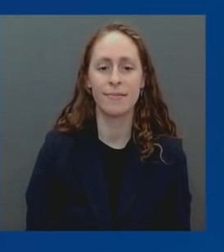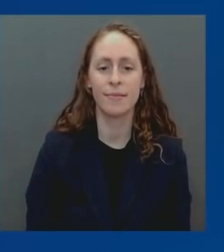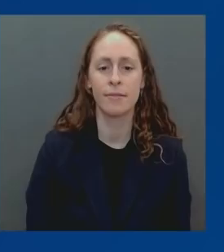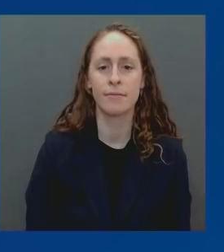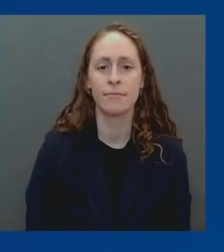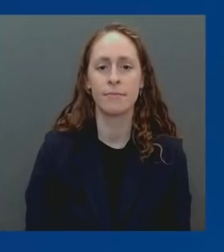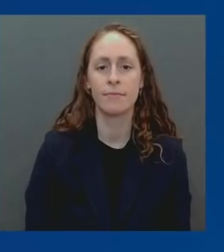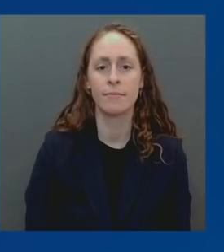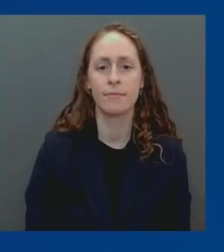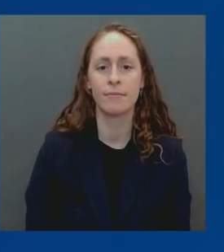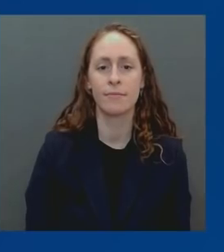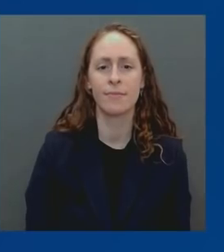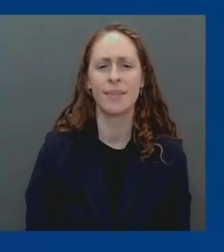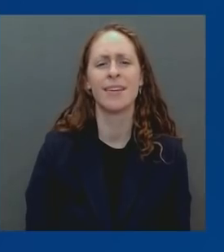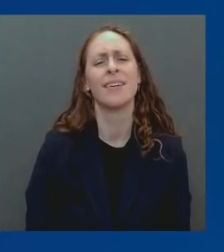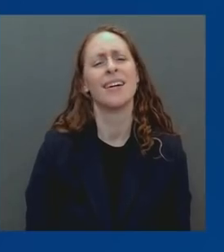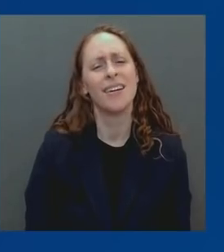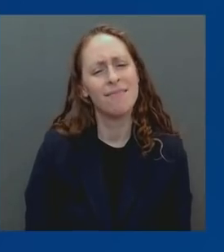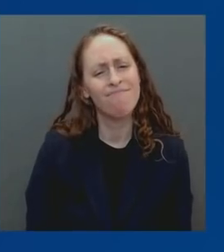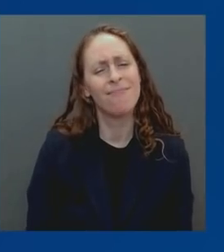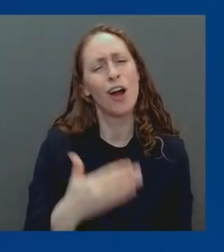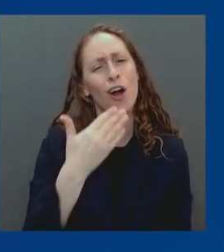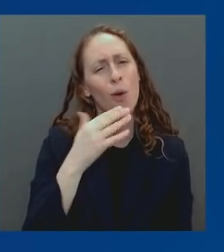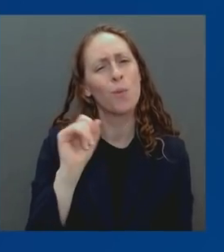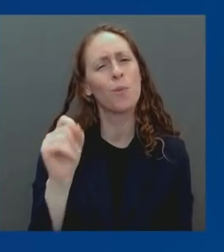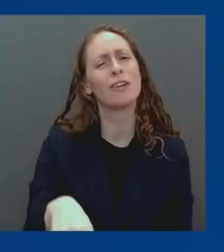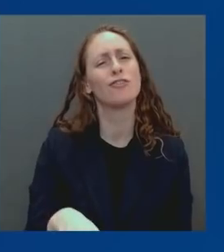It's almost a psychological or sociological question: